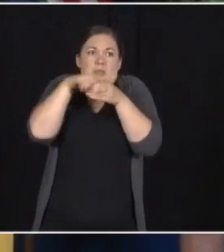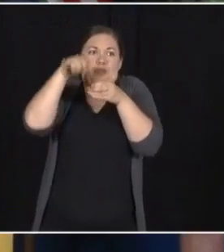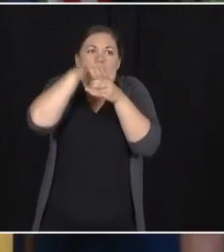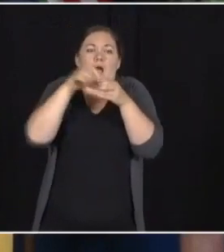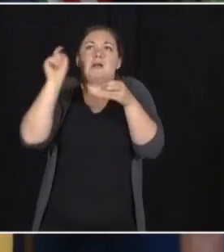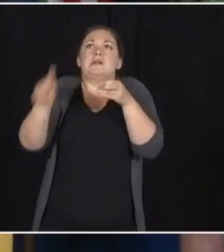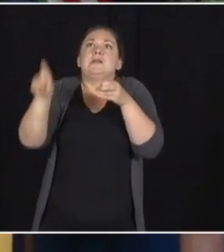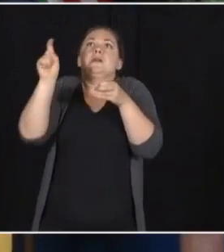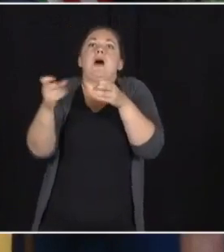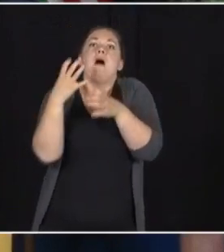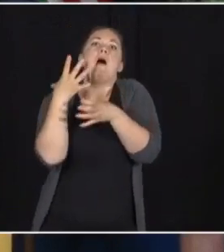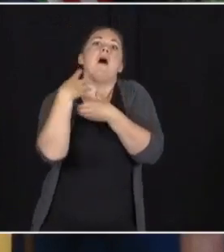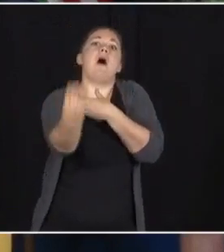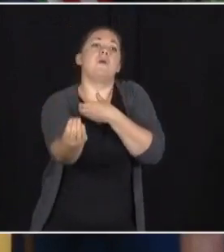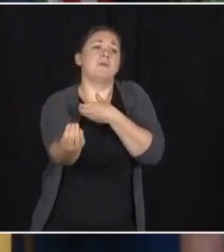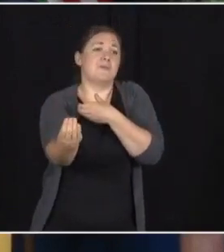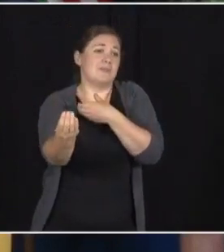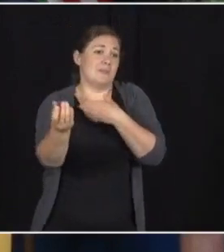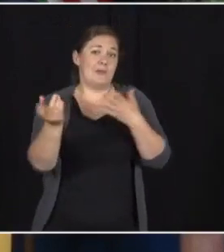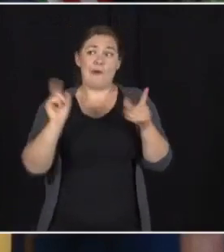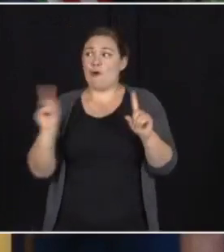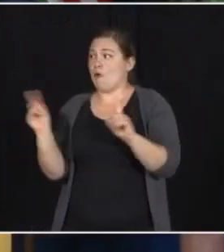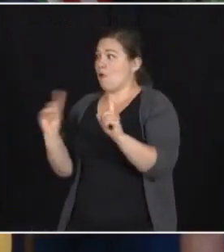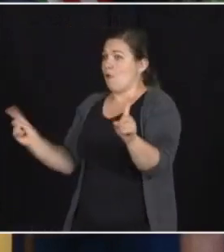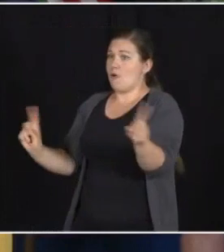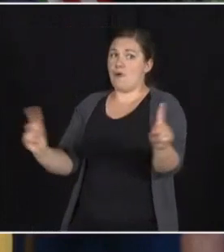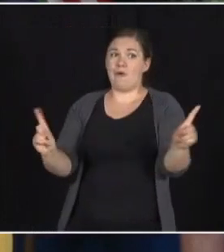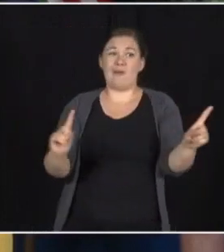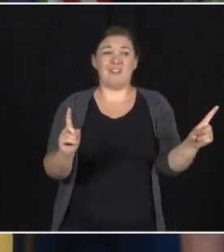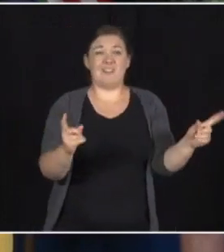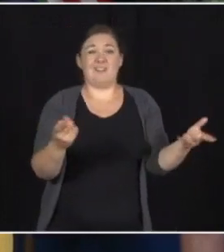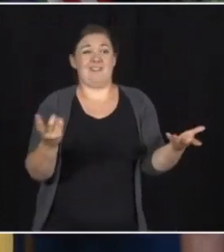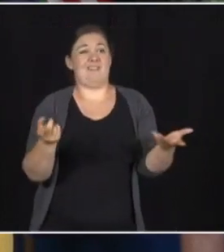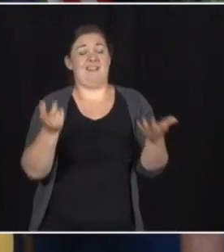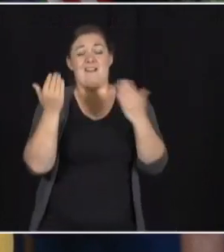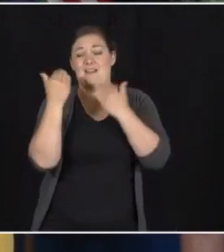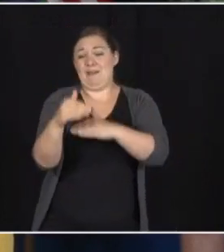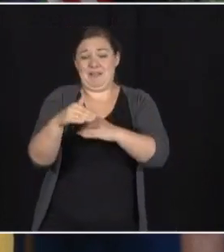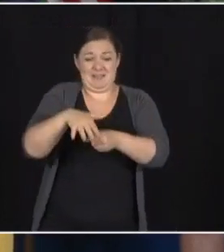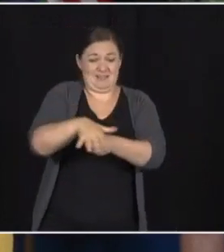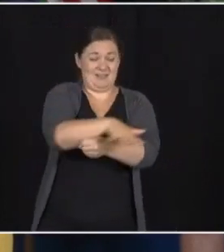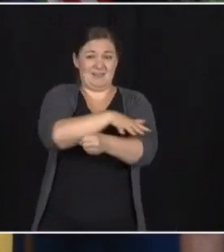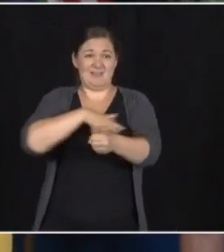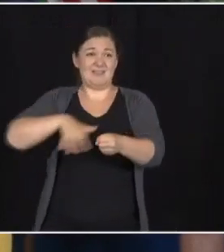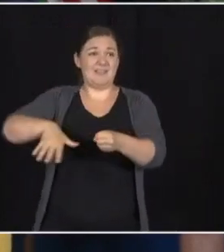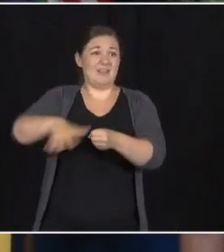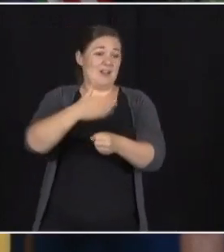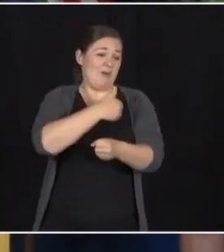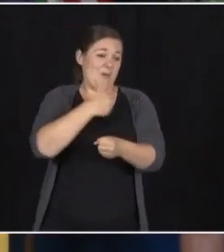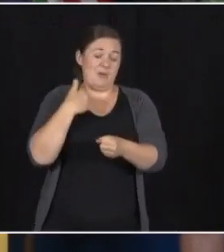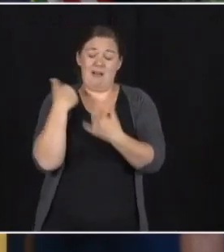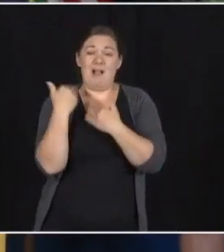I feel sorry for them. They want to get out. The starting to go squirrel in a house or townhome.